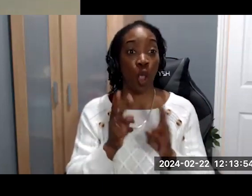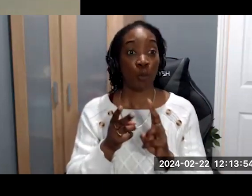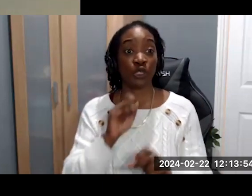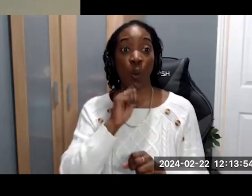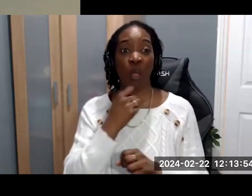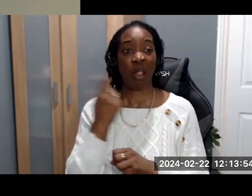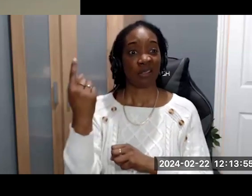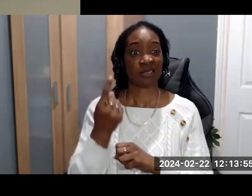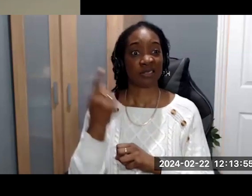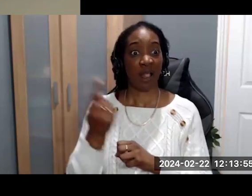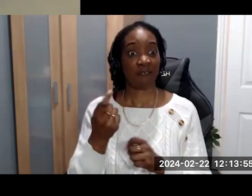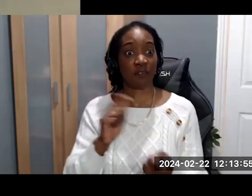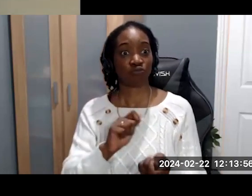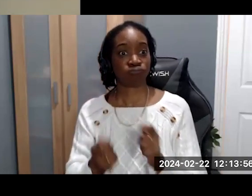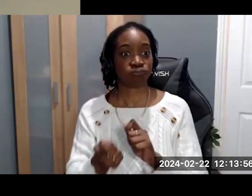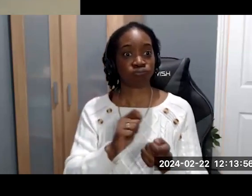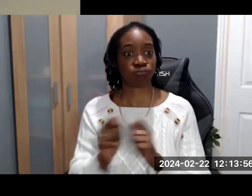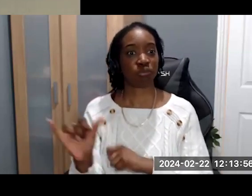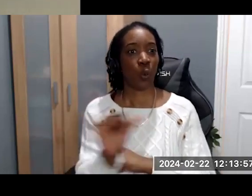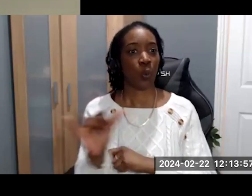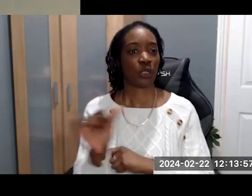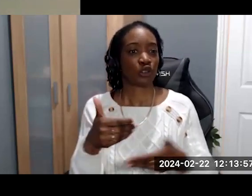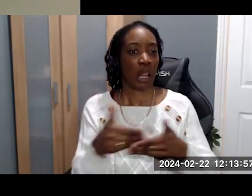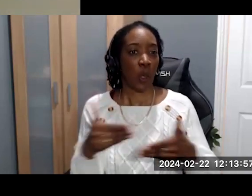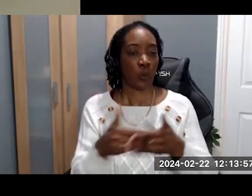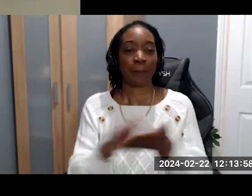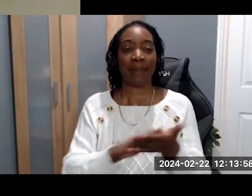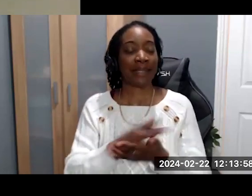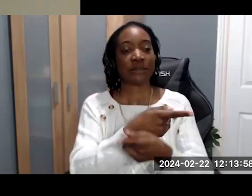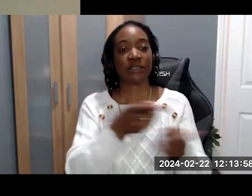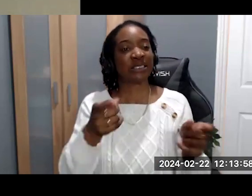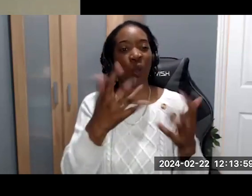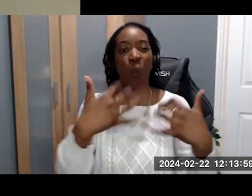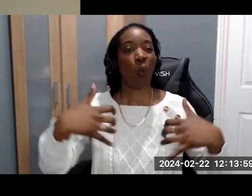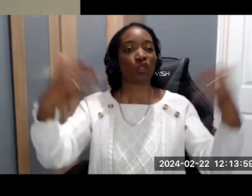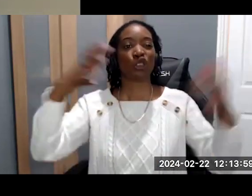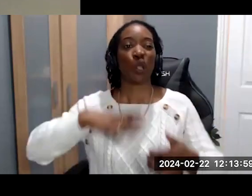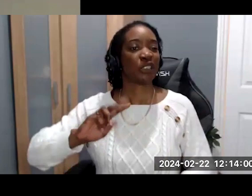control which language Channel they are speaking in so you will not need to switch if you do not